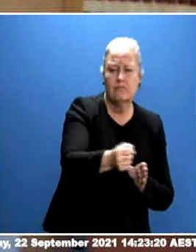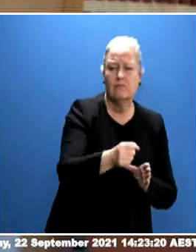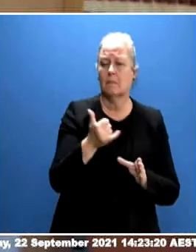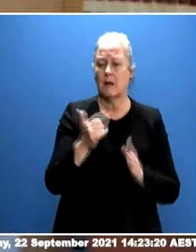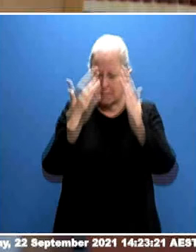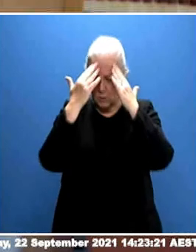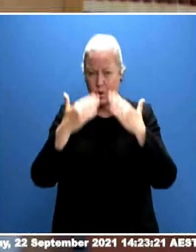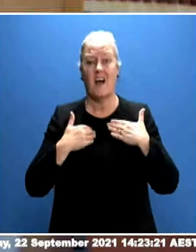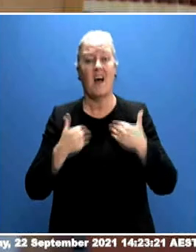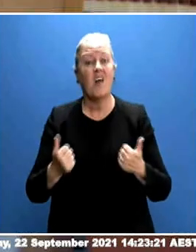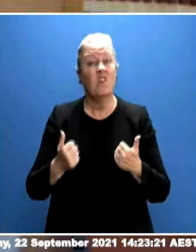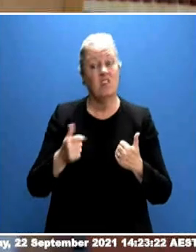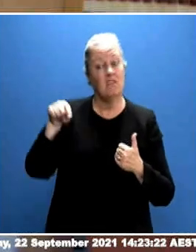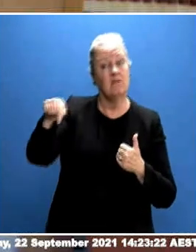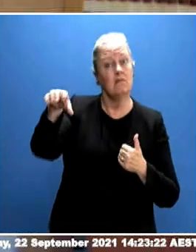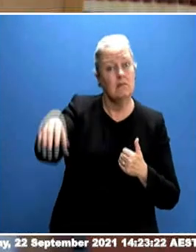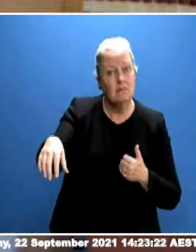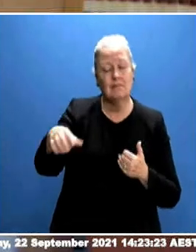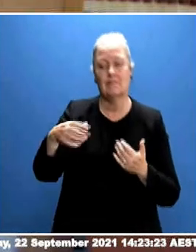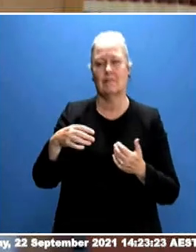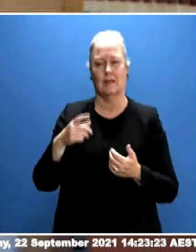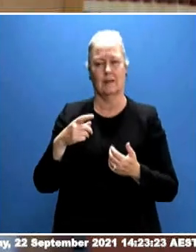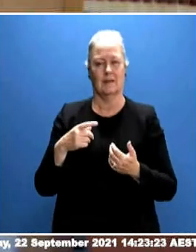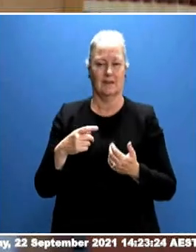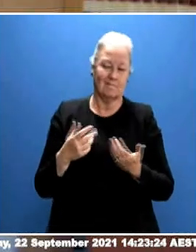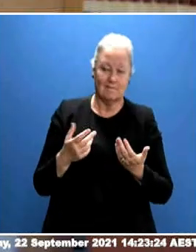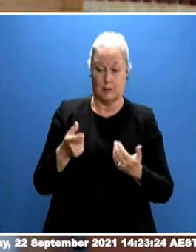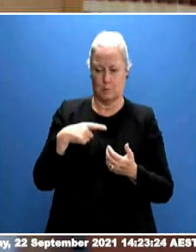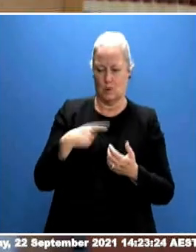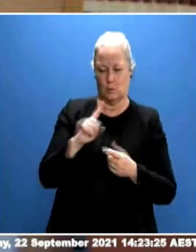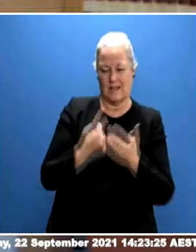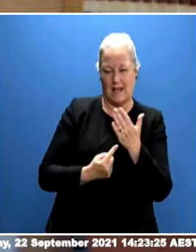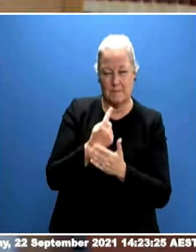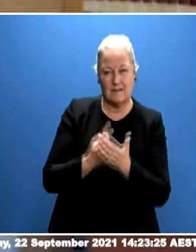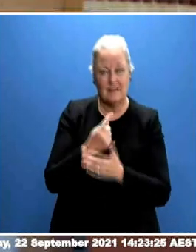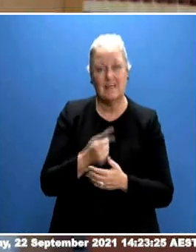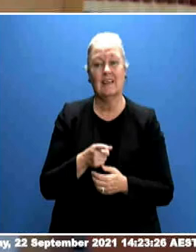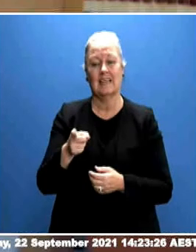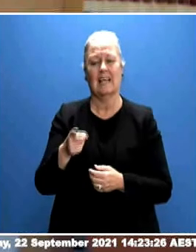sometimes because of their presentation have to be discharged back to a mental health service.